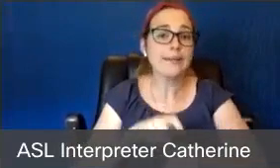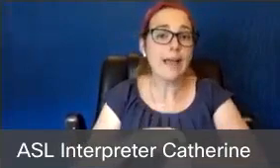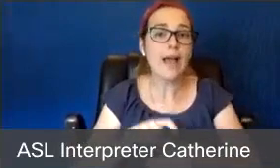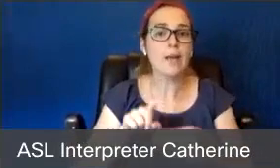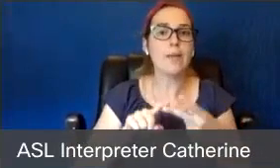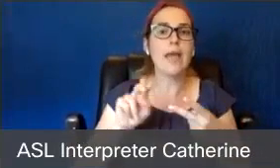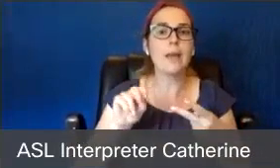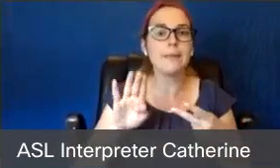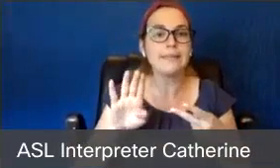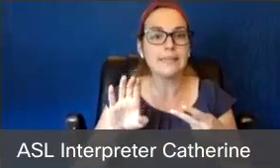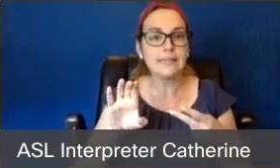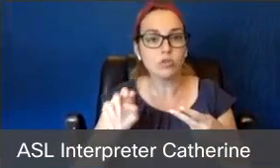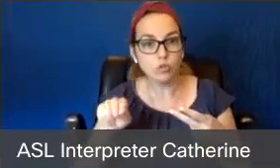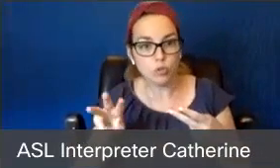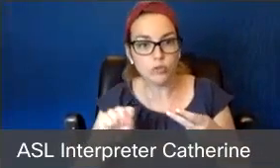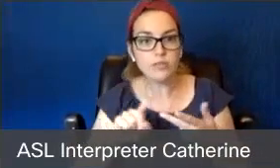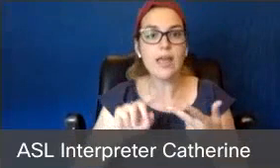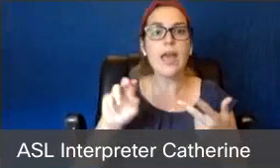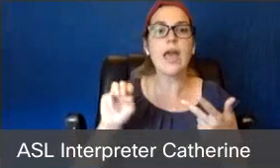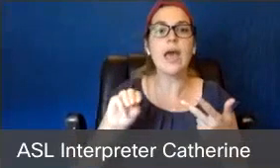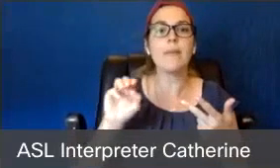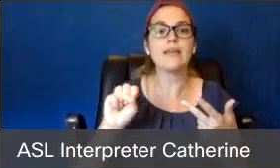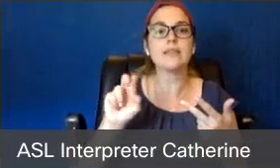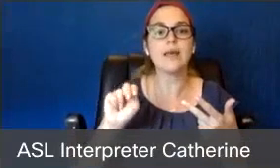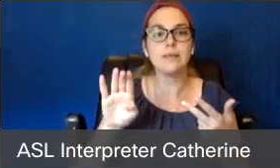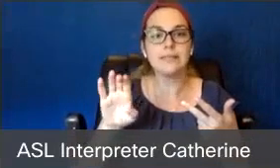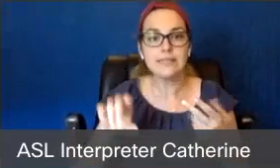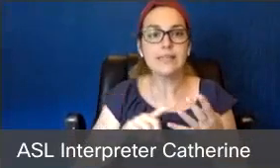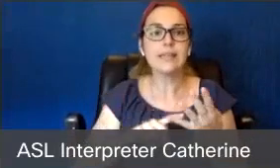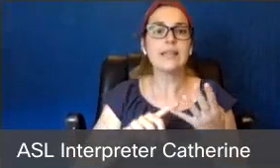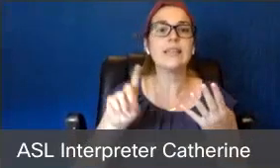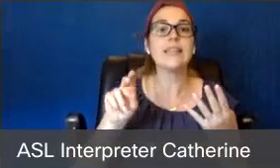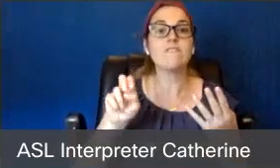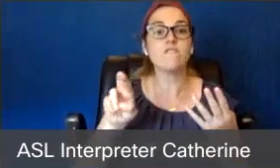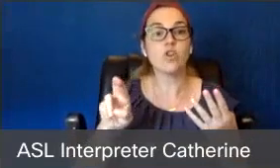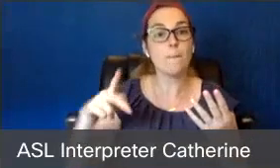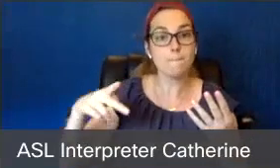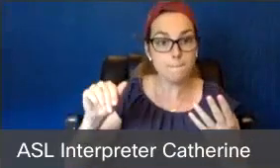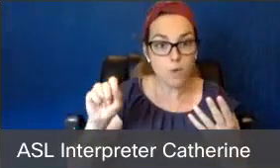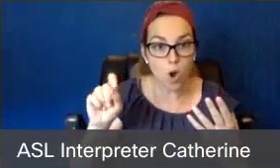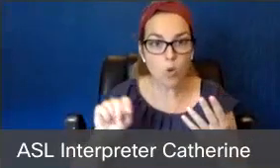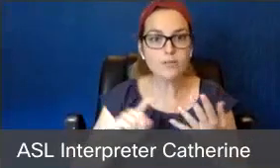the Denver Post and HBO Vice News. He's lectured internationally on treatment courts